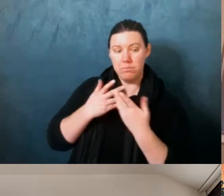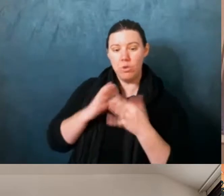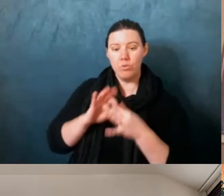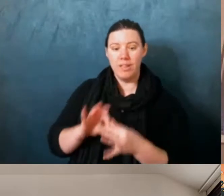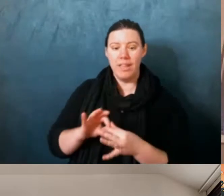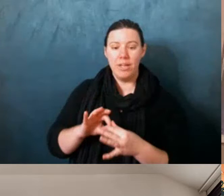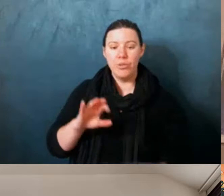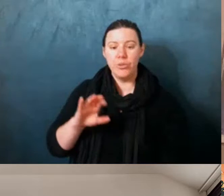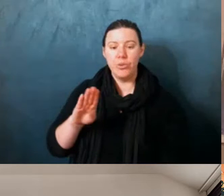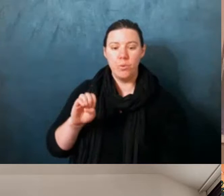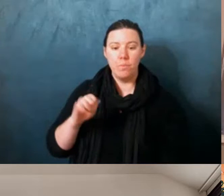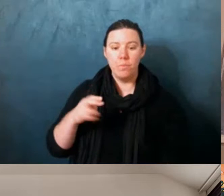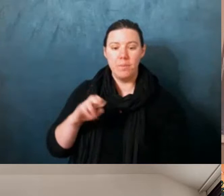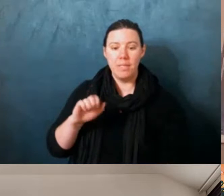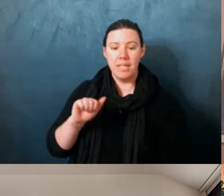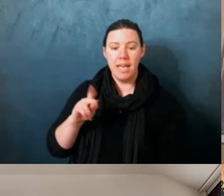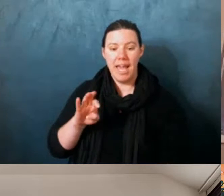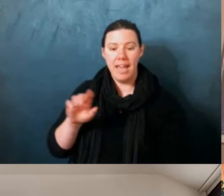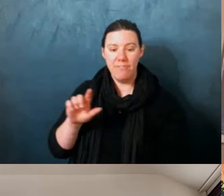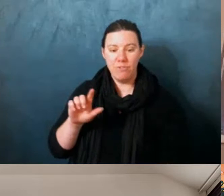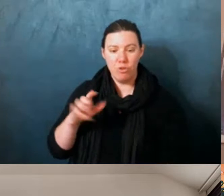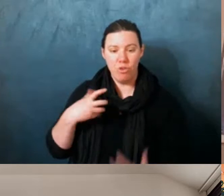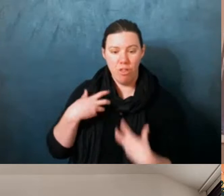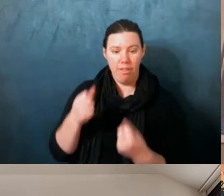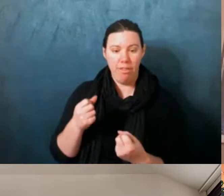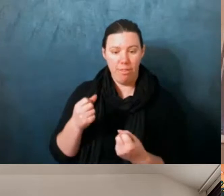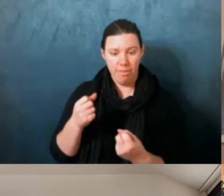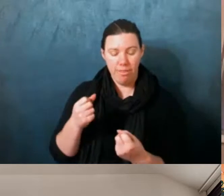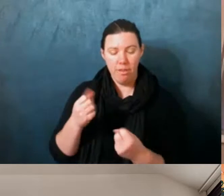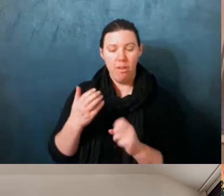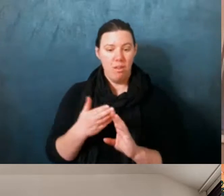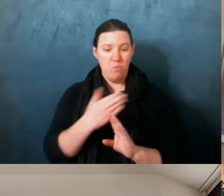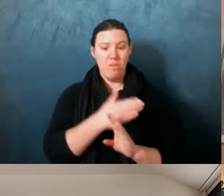As the previous doctor said, issues with DSHS,